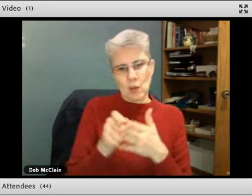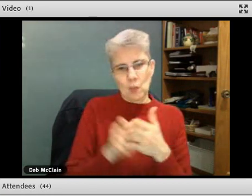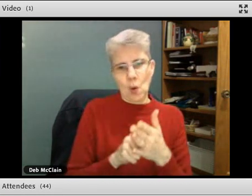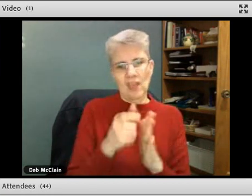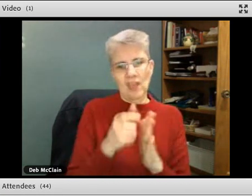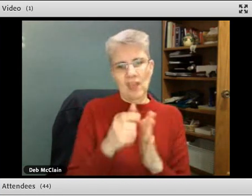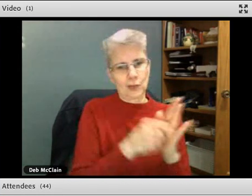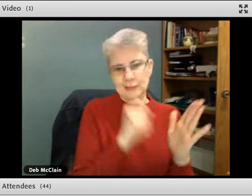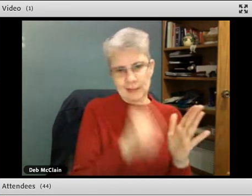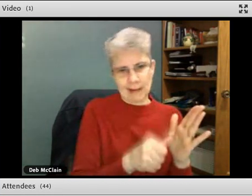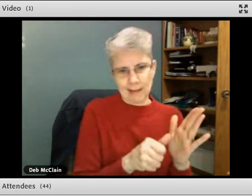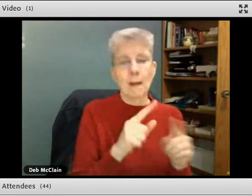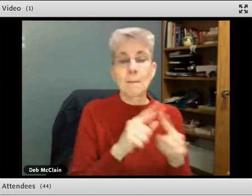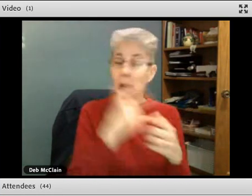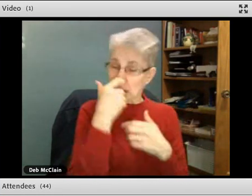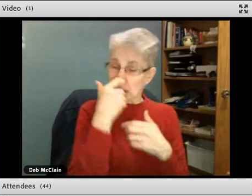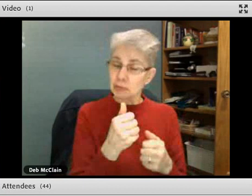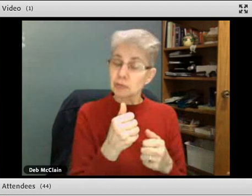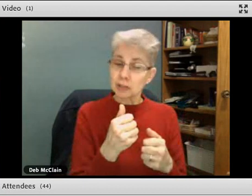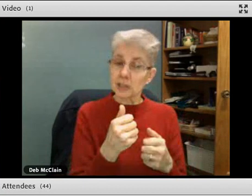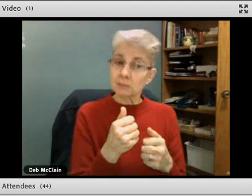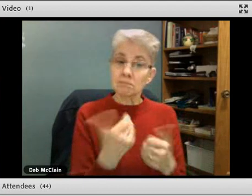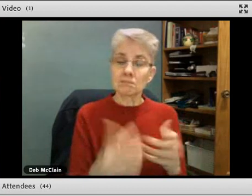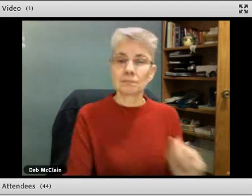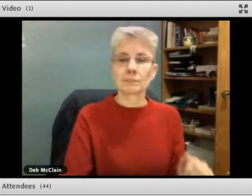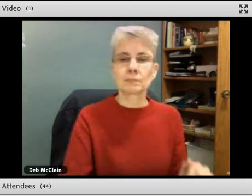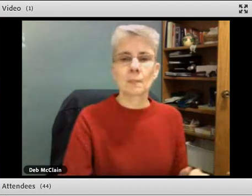but they're interesting and colorful.